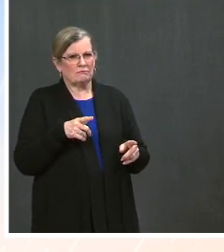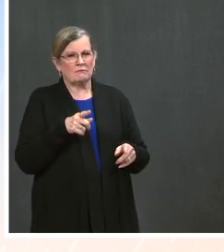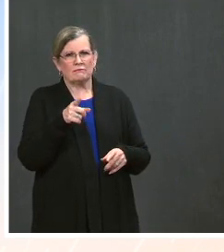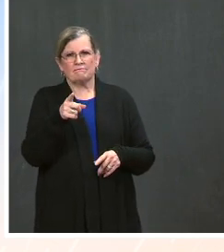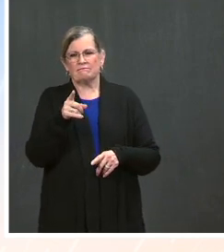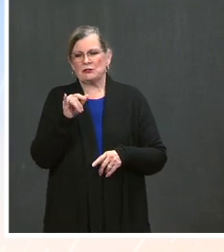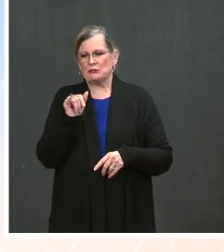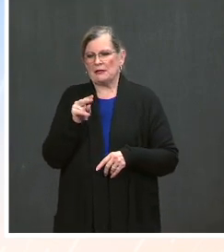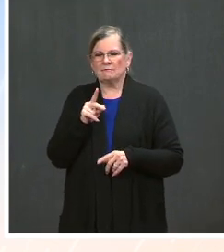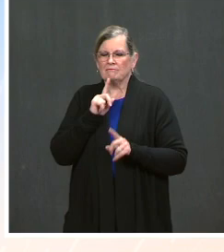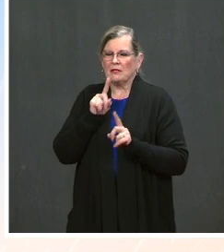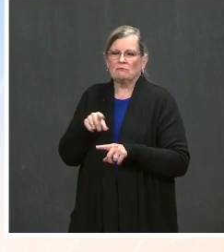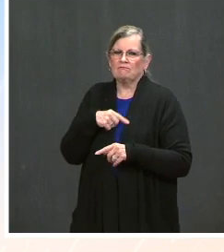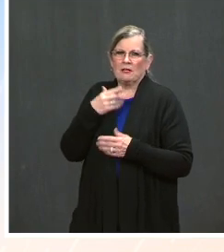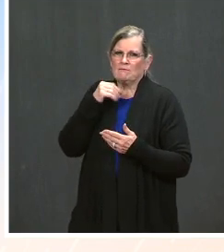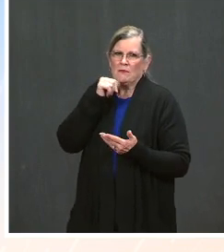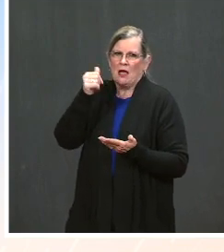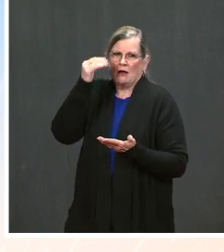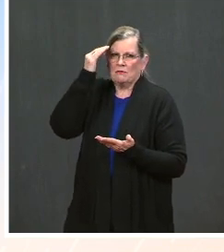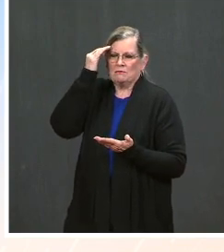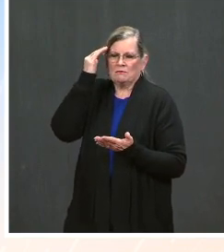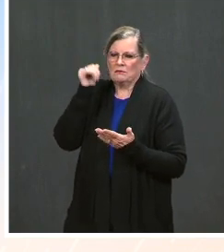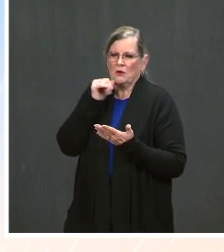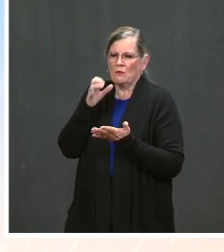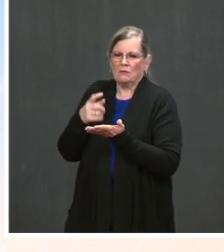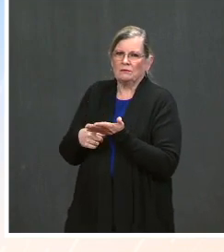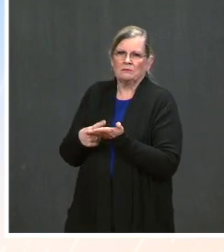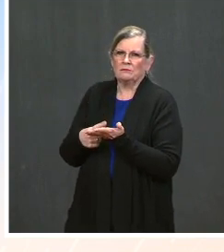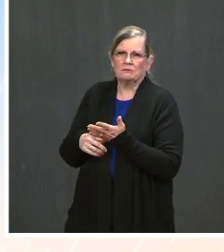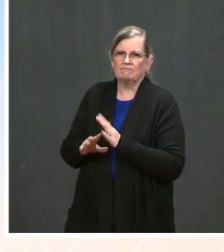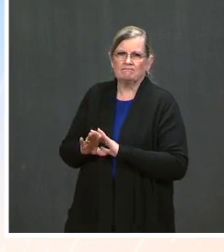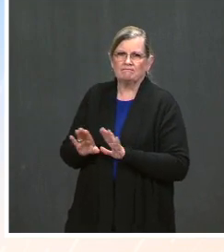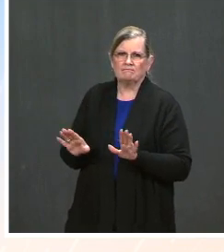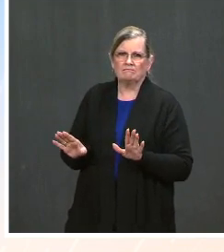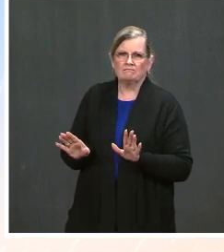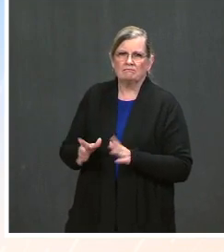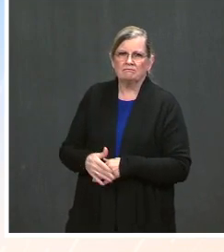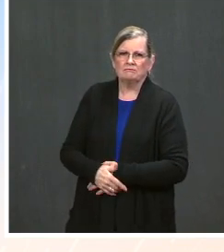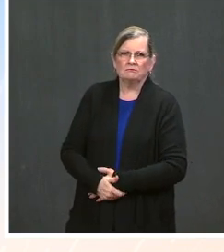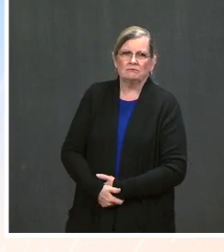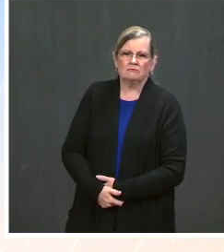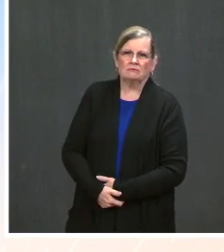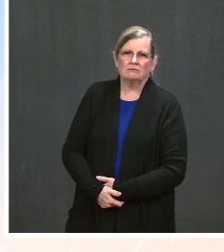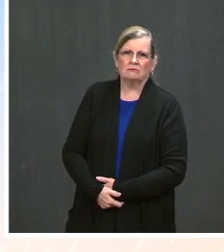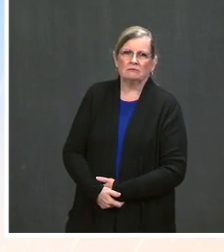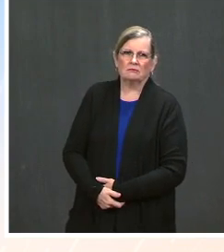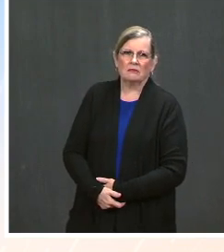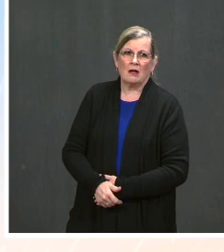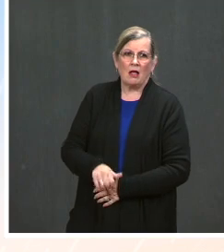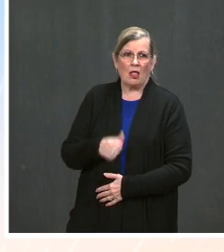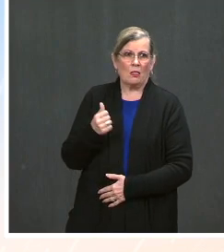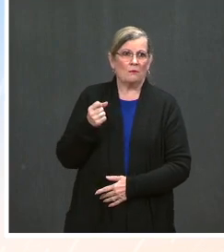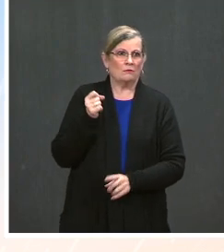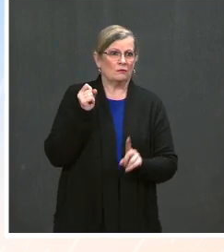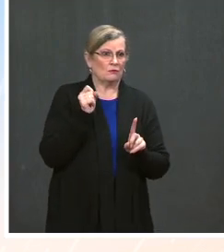Okay, thank you. Ms. Psaki: Sure. Go ahead. The Press: So, just to back up on Ukraine: Are you concerned about Russian disinformation